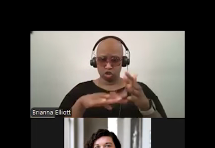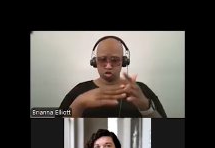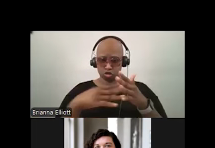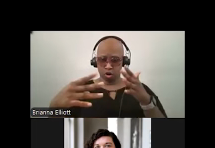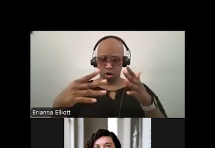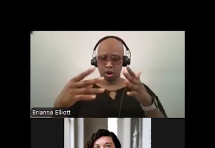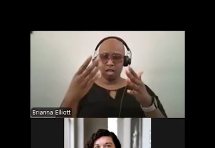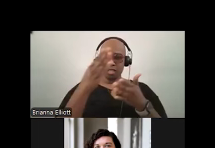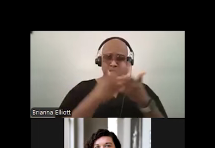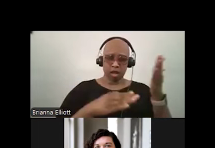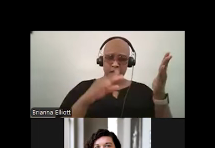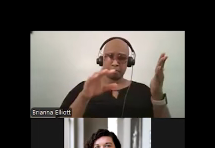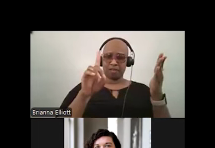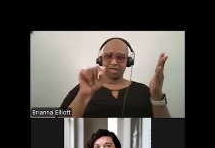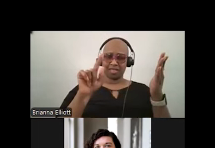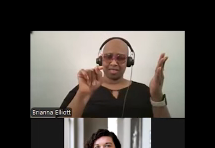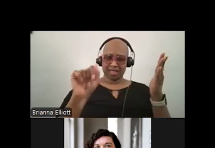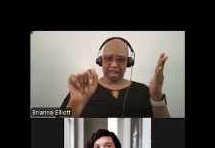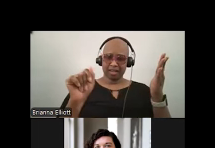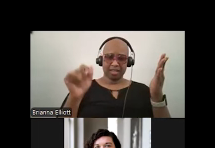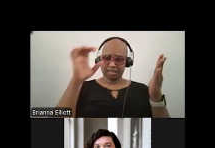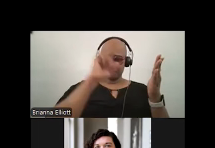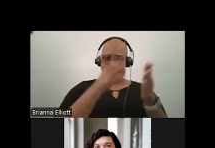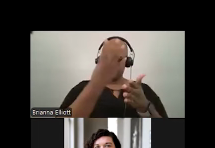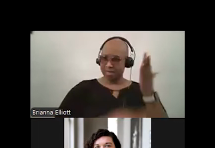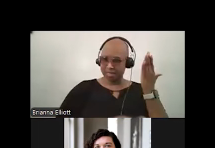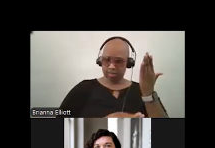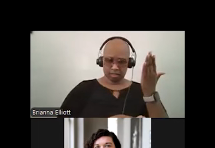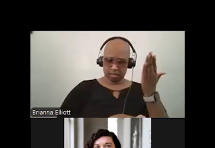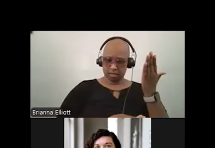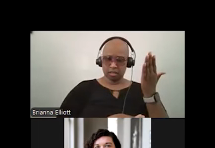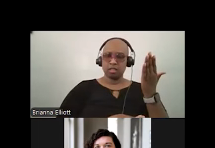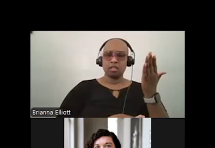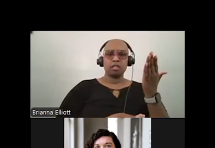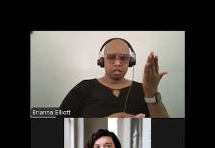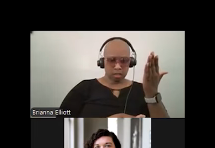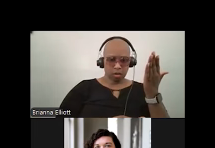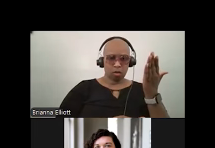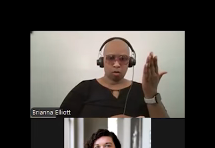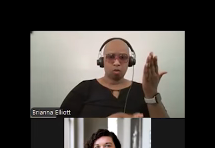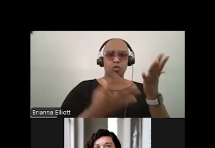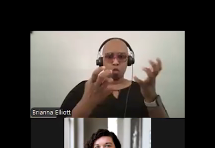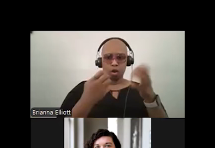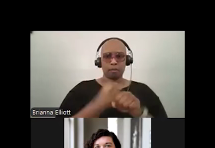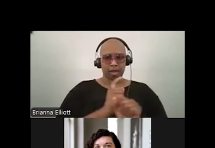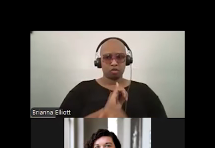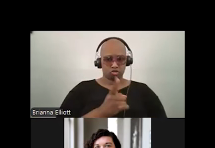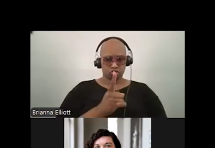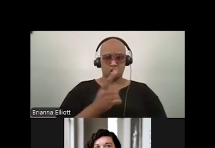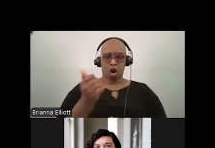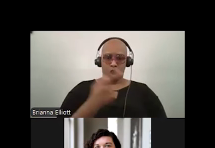want to make sure that you have all your data points in your um data table. So right here,